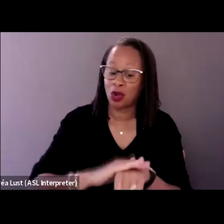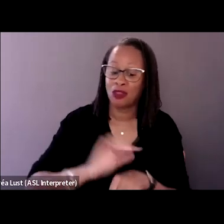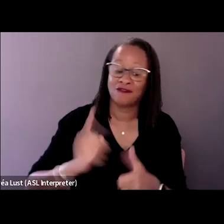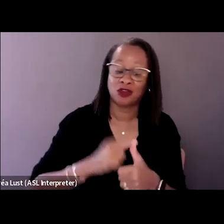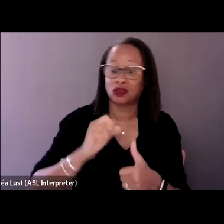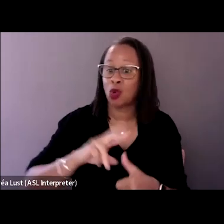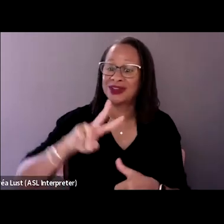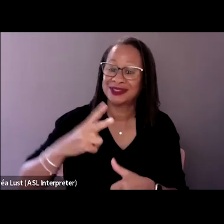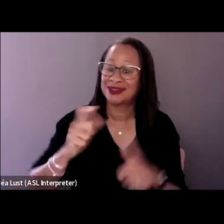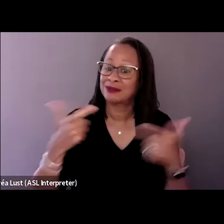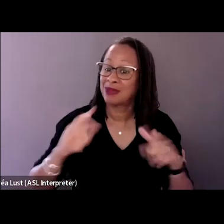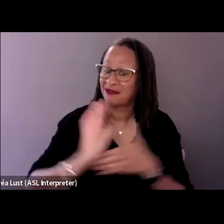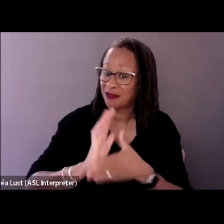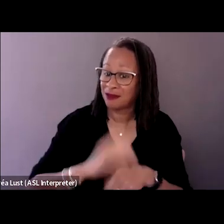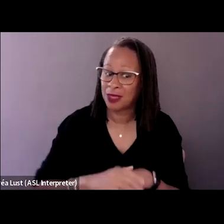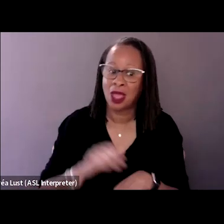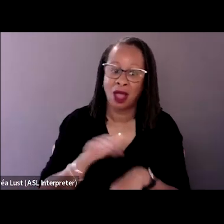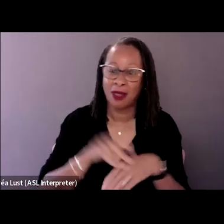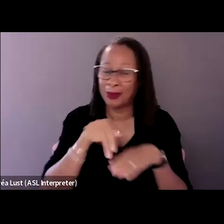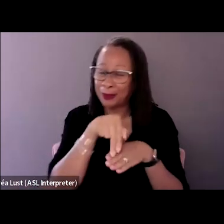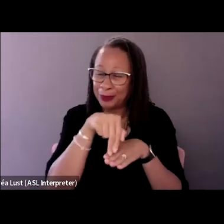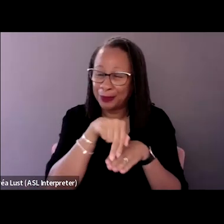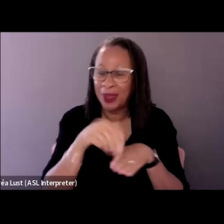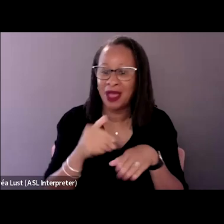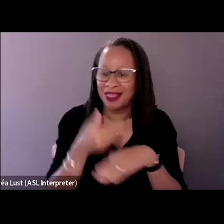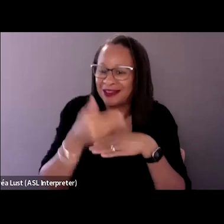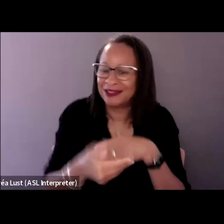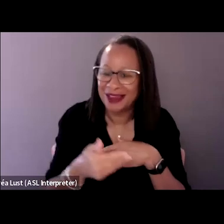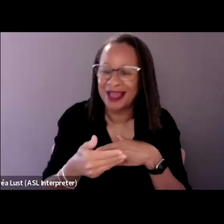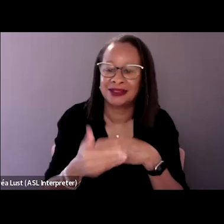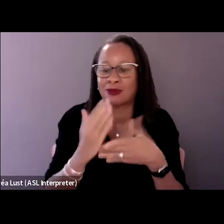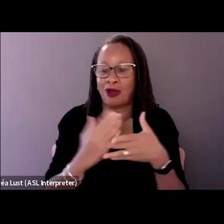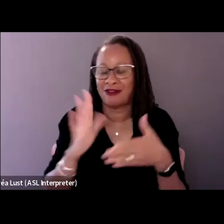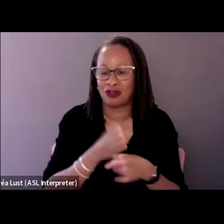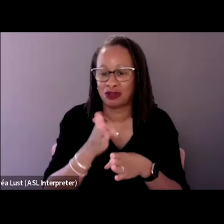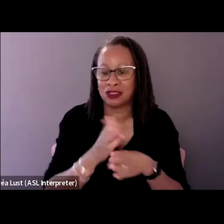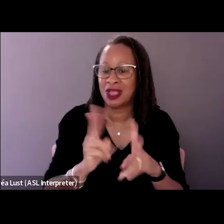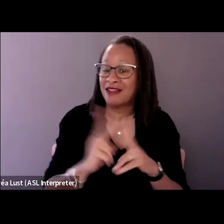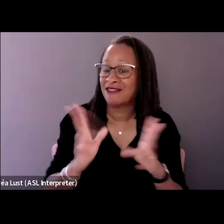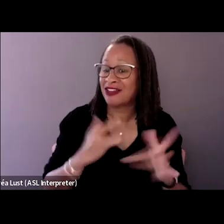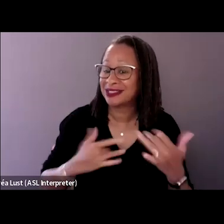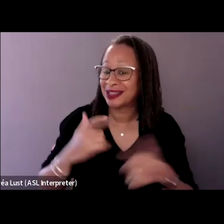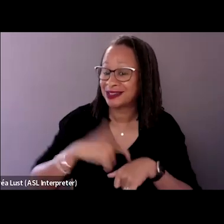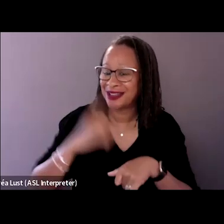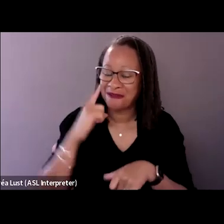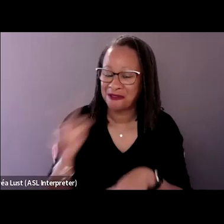And literally on the precipice of their next step in their careers, so it's a very exciting time for them.